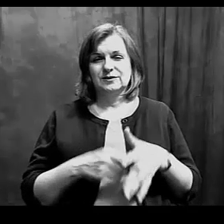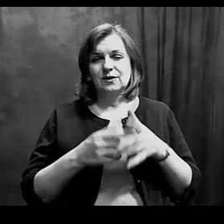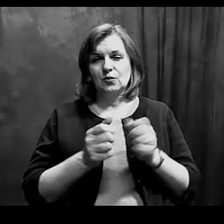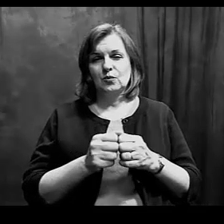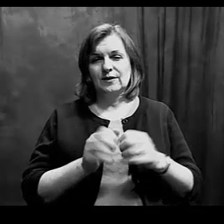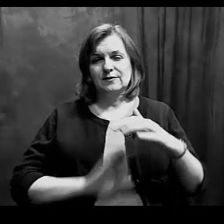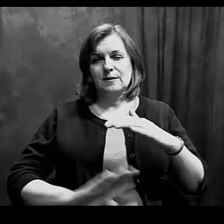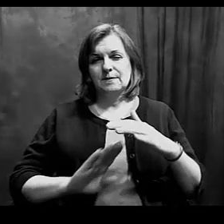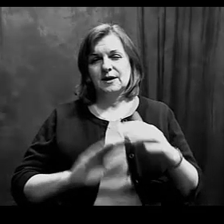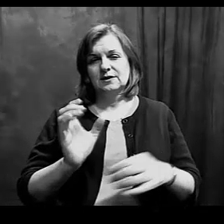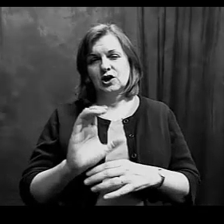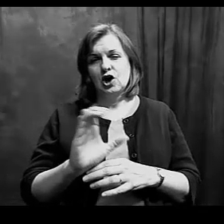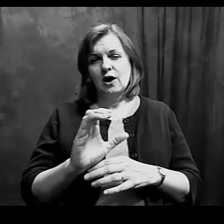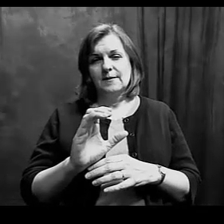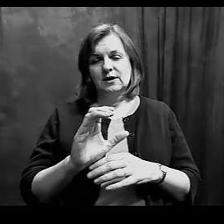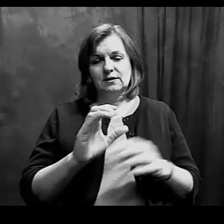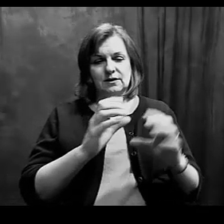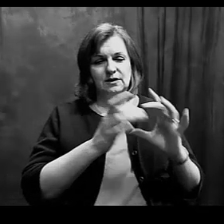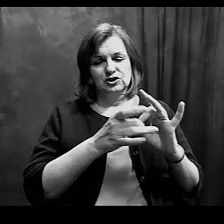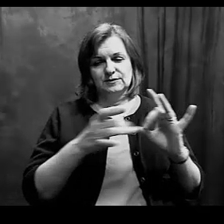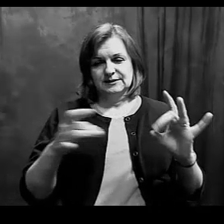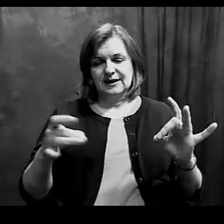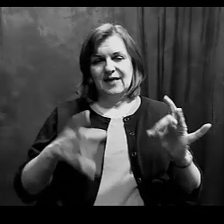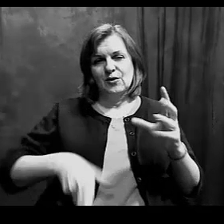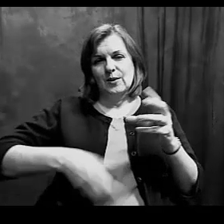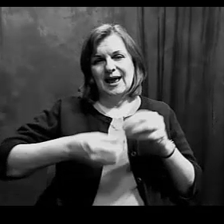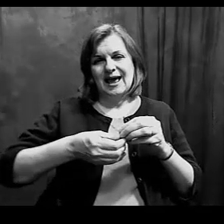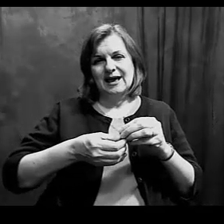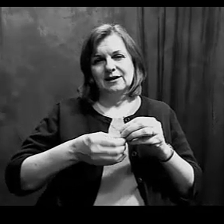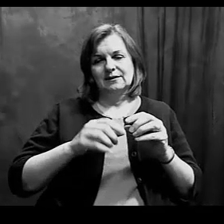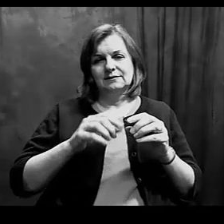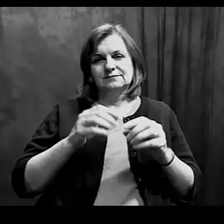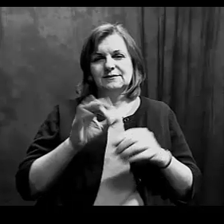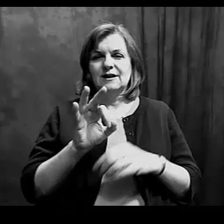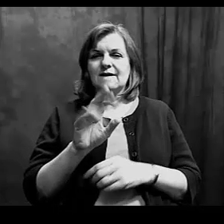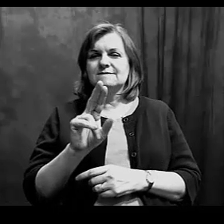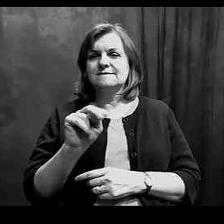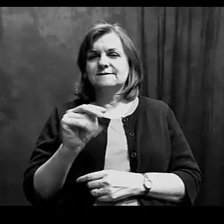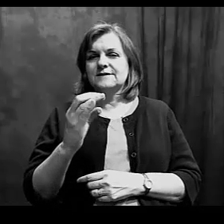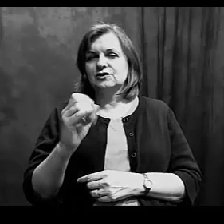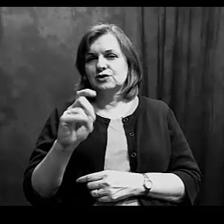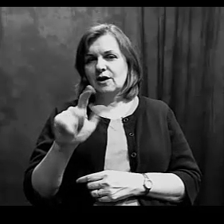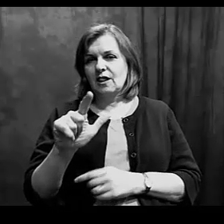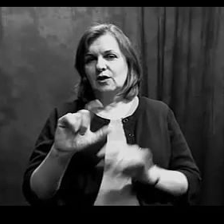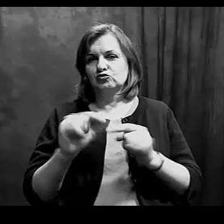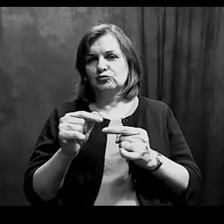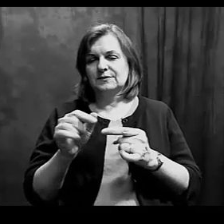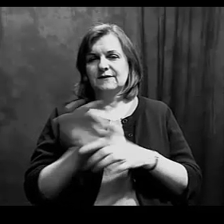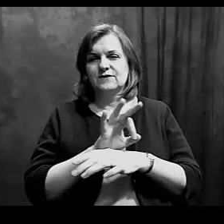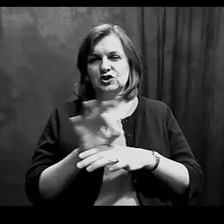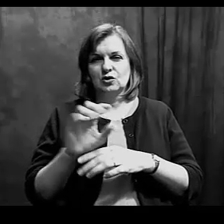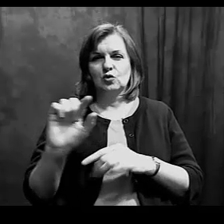so we're often going to take these basic carbon skeletons and add things to them known as functional groups